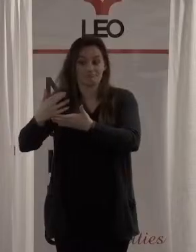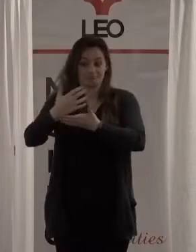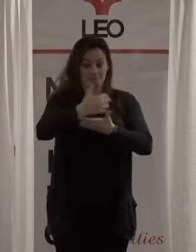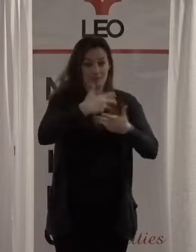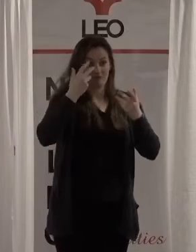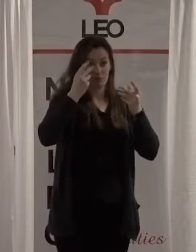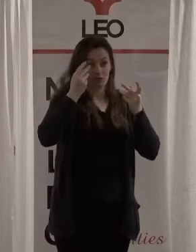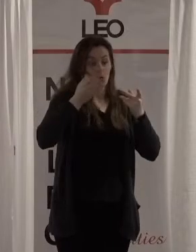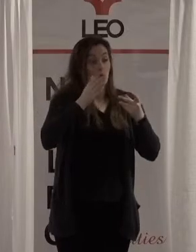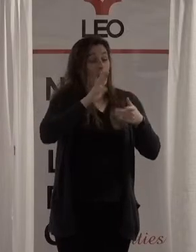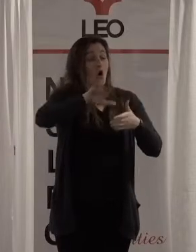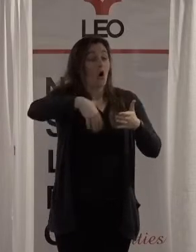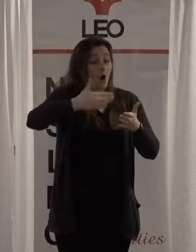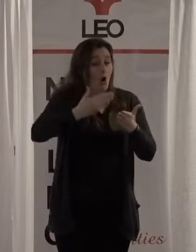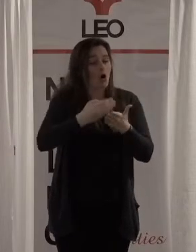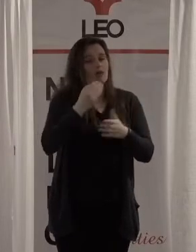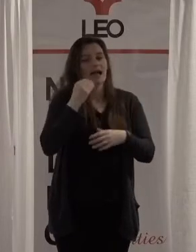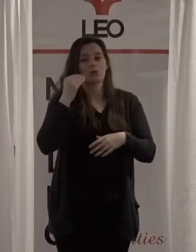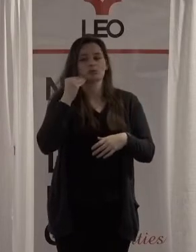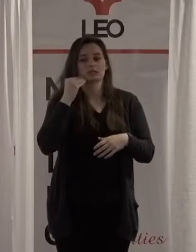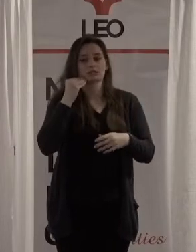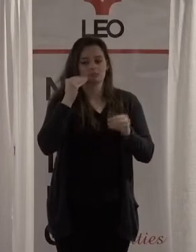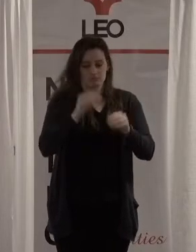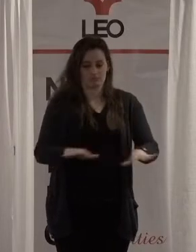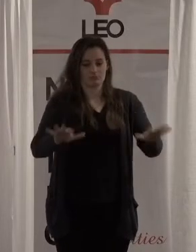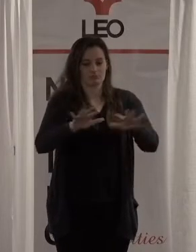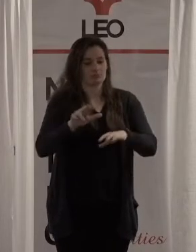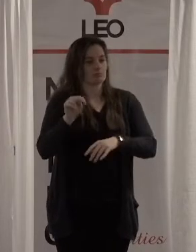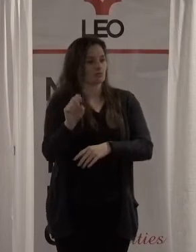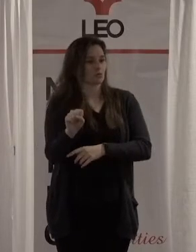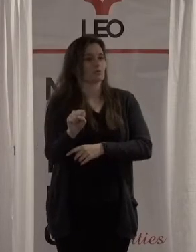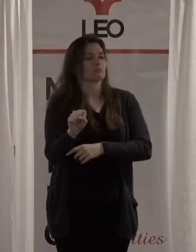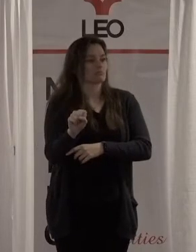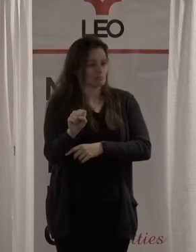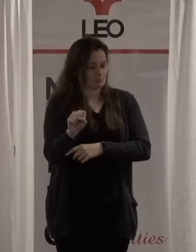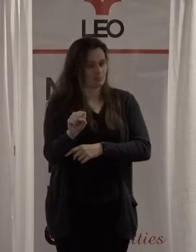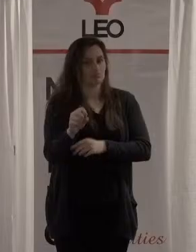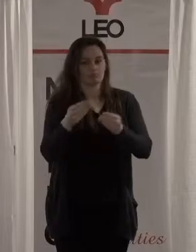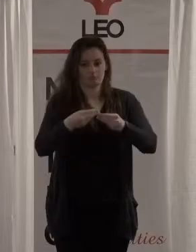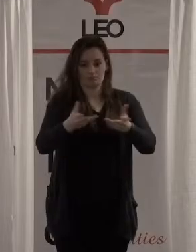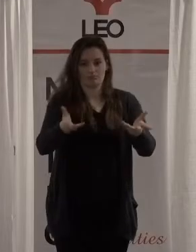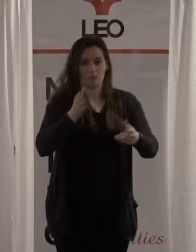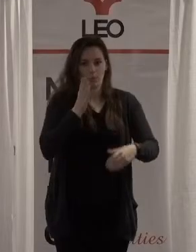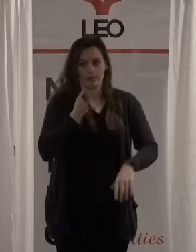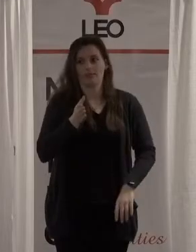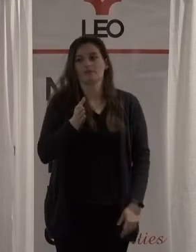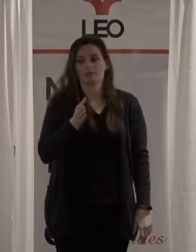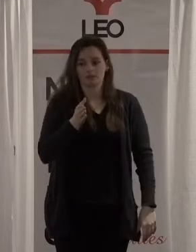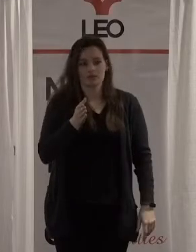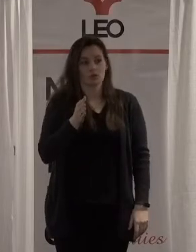AM I CORRECT, DANNY -- IN THE PROVINCE. AND ONE OF THE WAYS THAT YOUR VOICE CAN COUNT